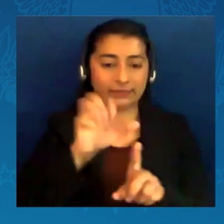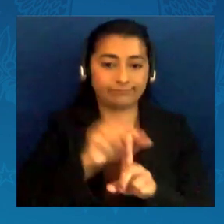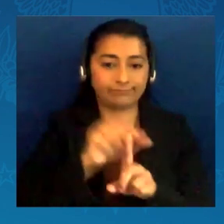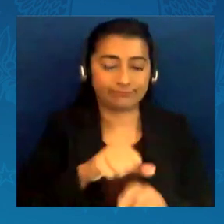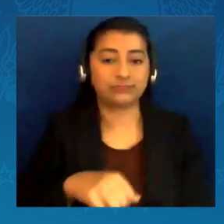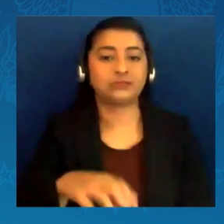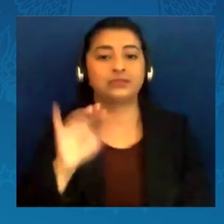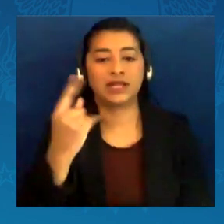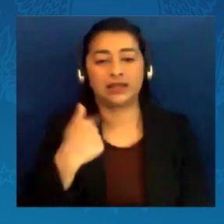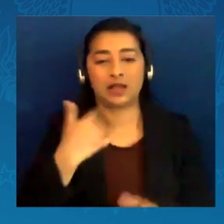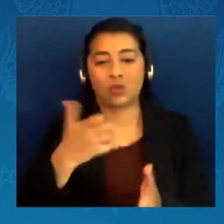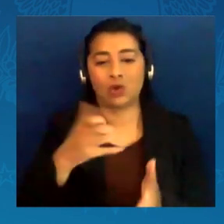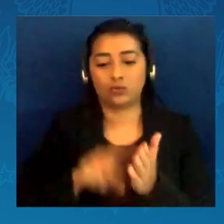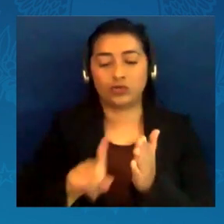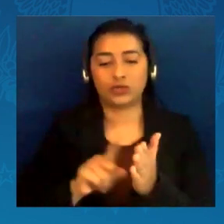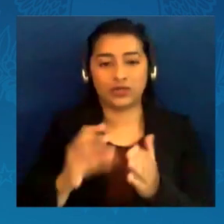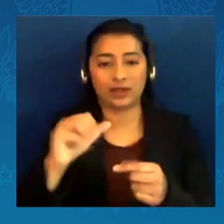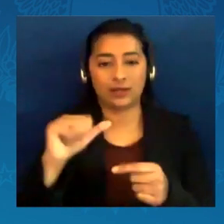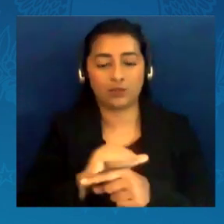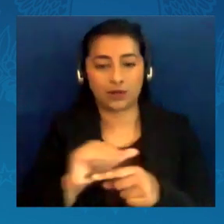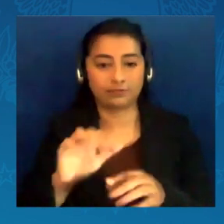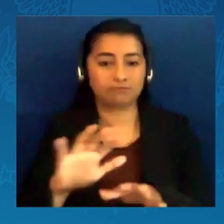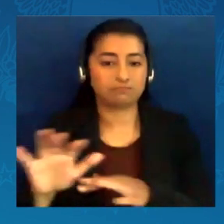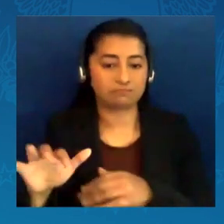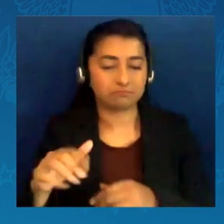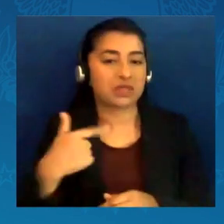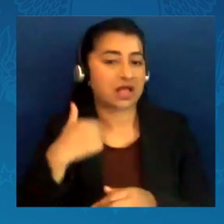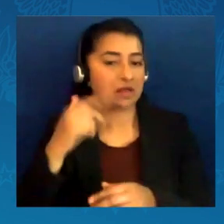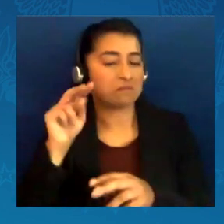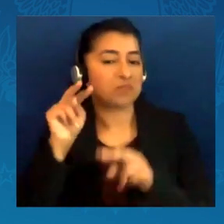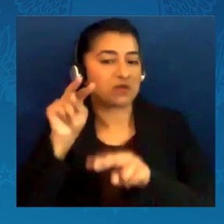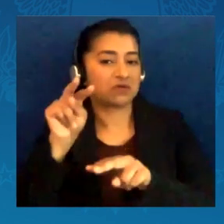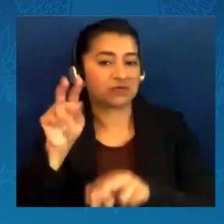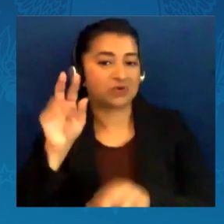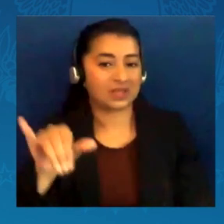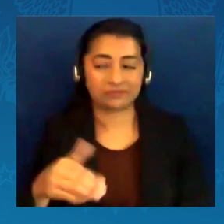and that's one thing I'm looking forward to. The Vice President: That's great. We need you there.